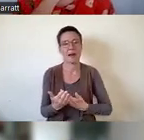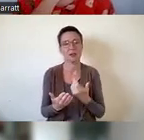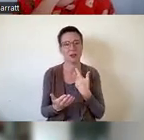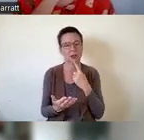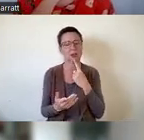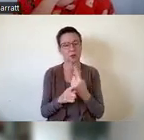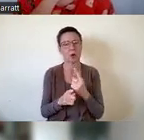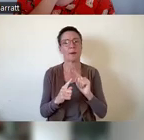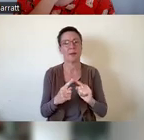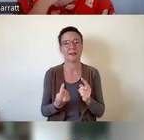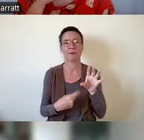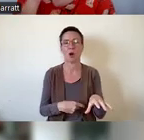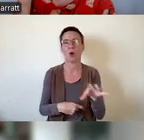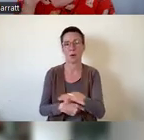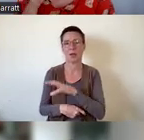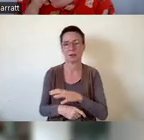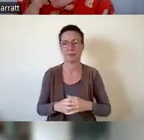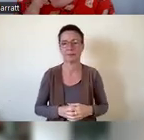in there. That was lots of different options.